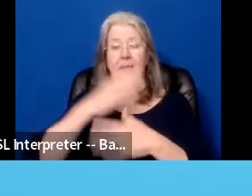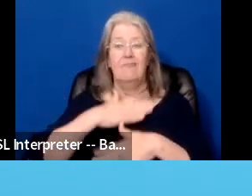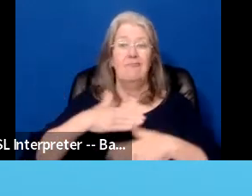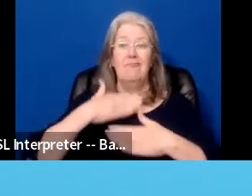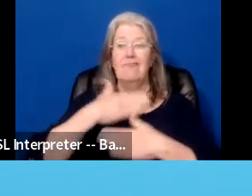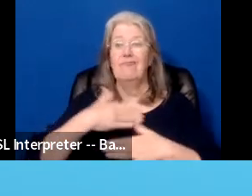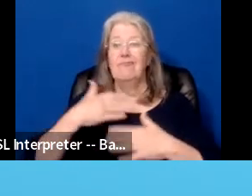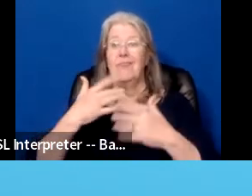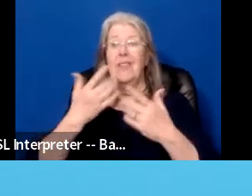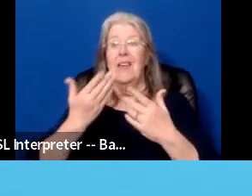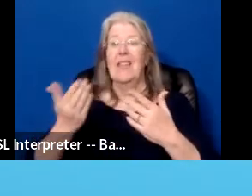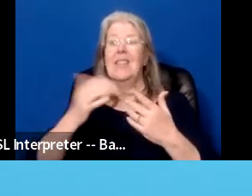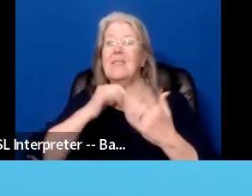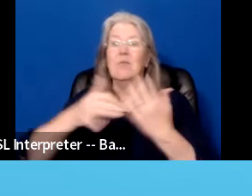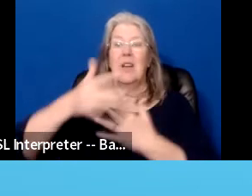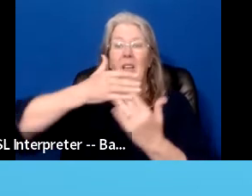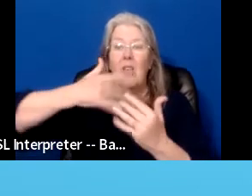quickly between each other.